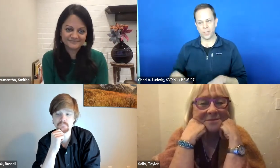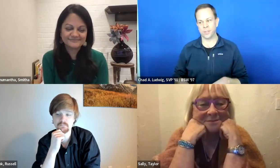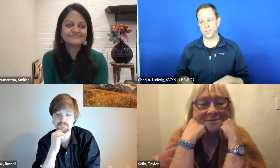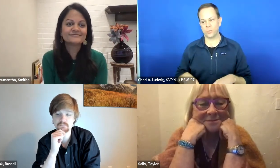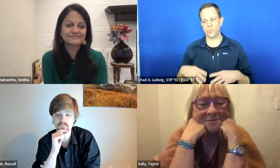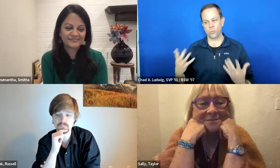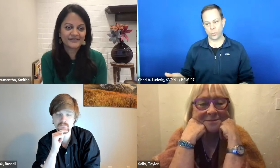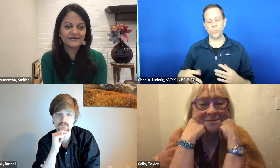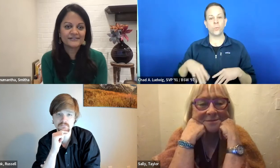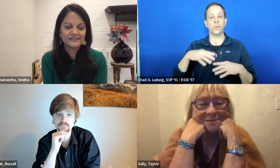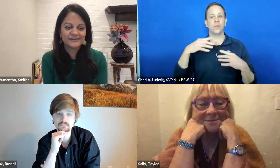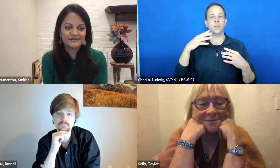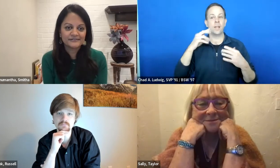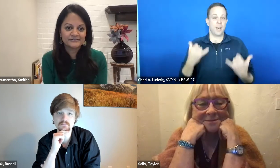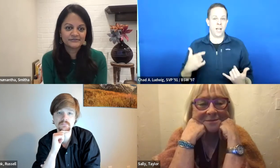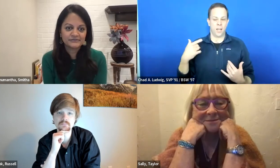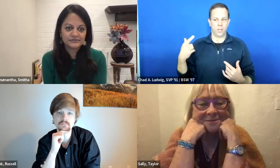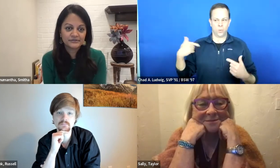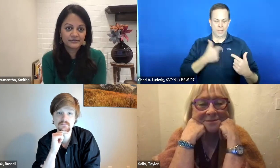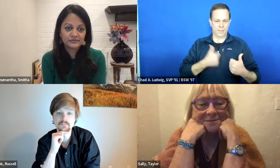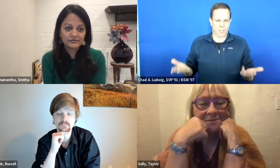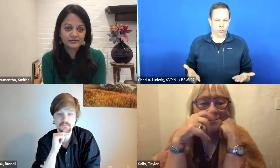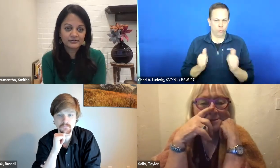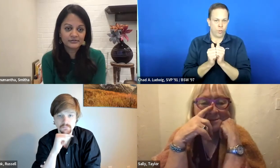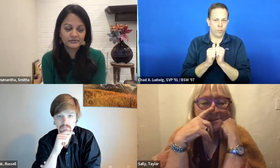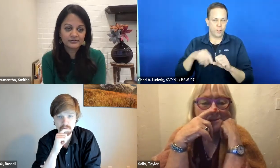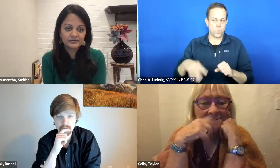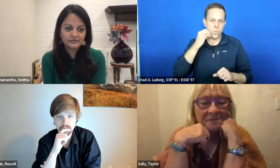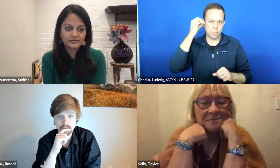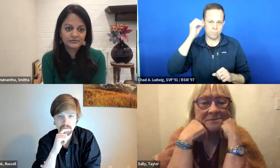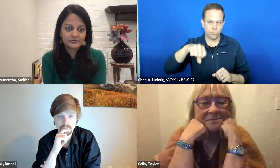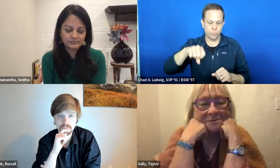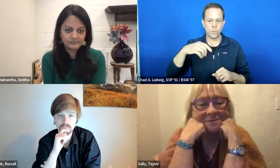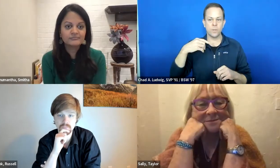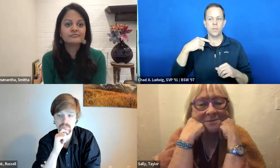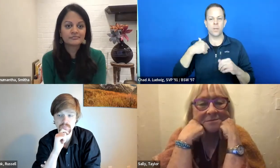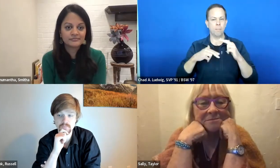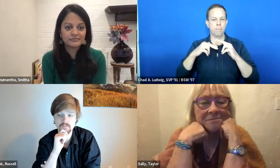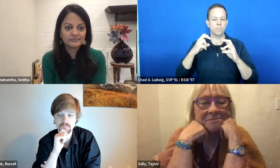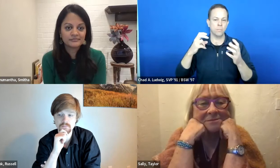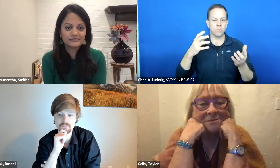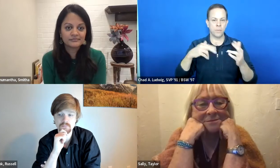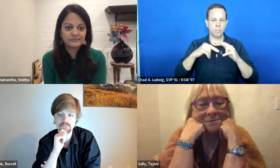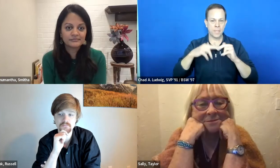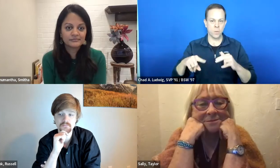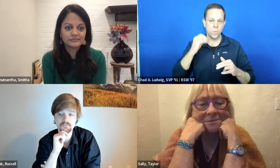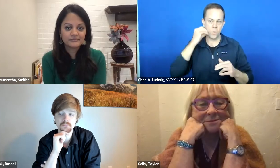and she aged very quickly after that, so we're here together in our home,